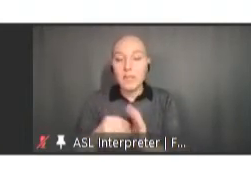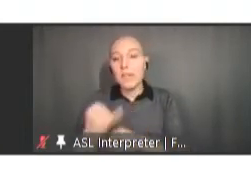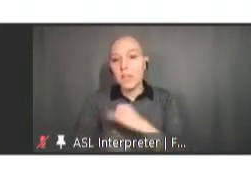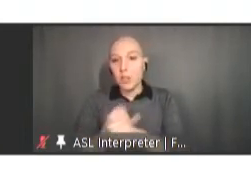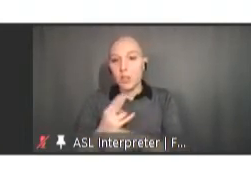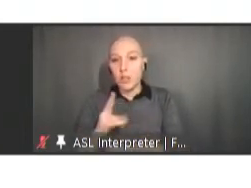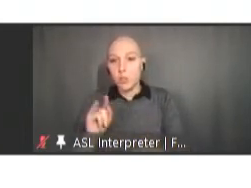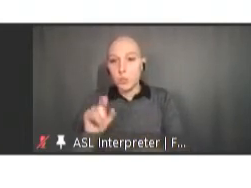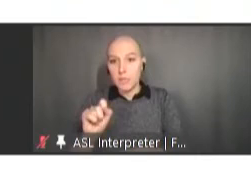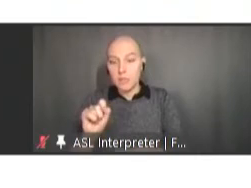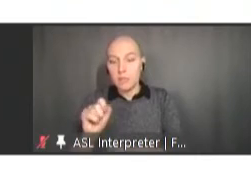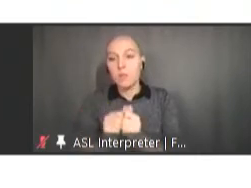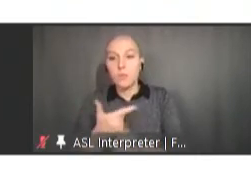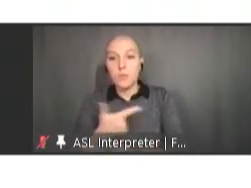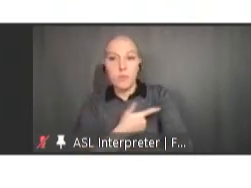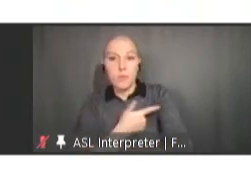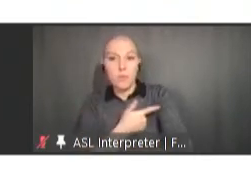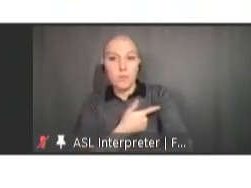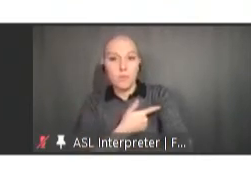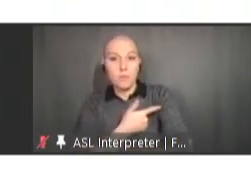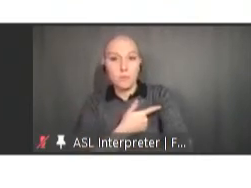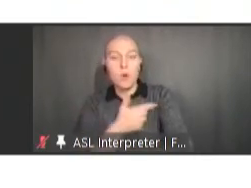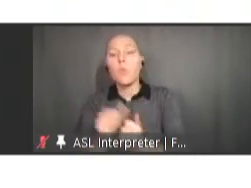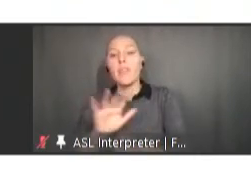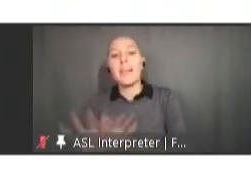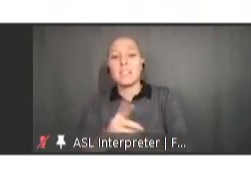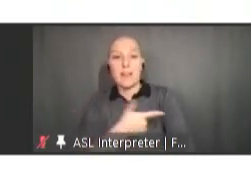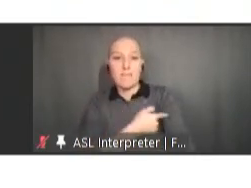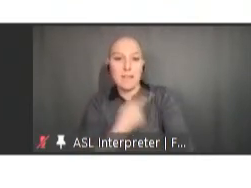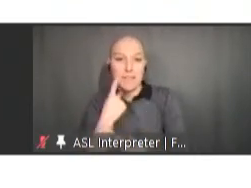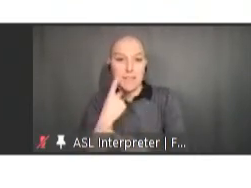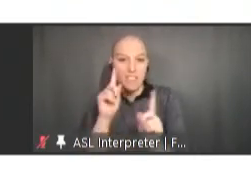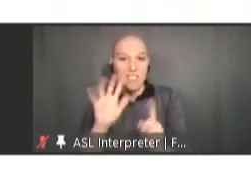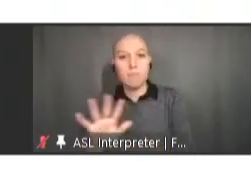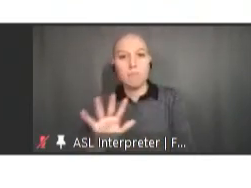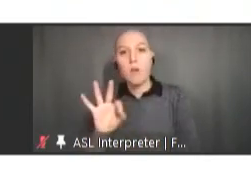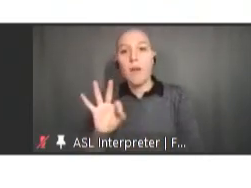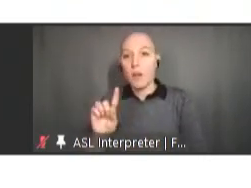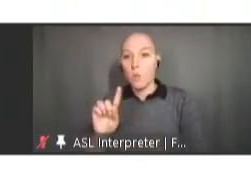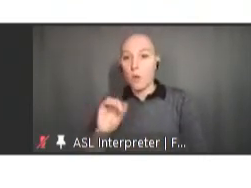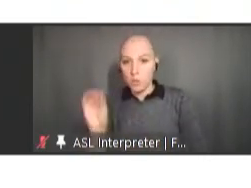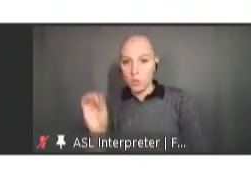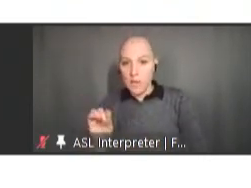vaccine -- with estimated vaccine efficacy of 91 percent and 96 percent, respectively.